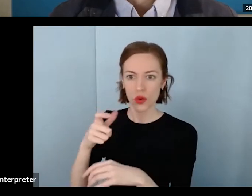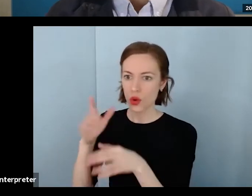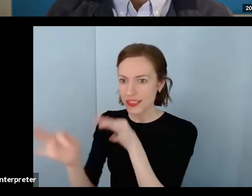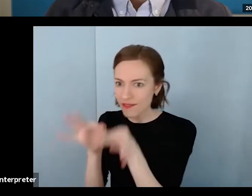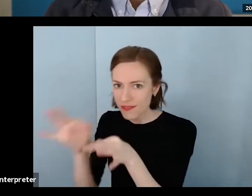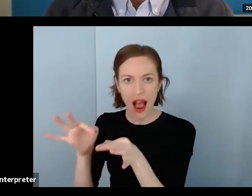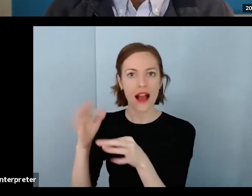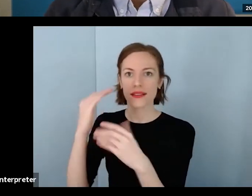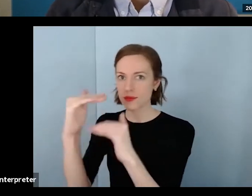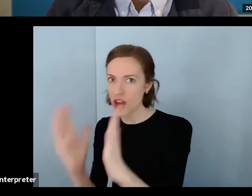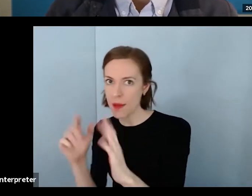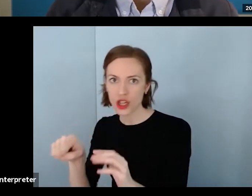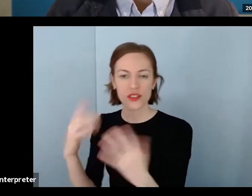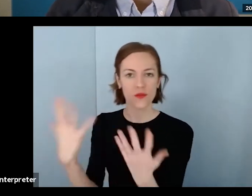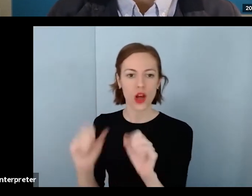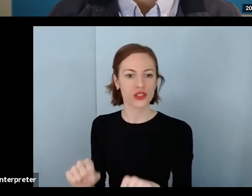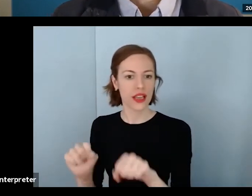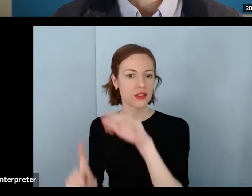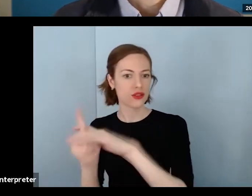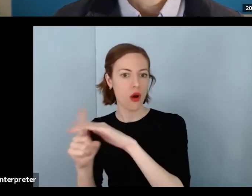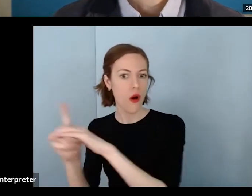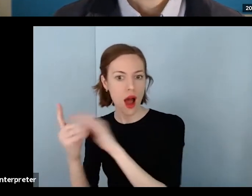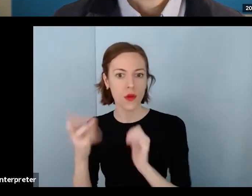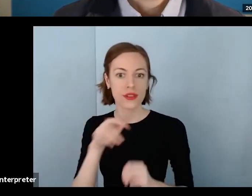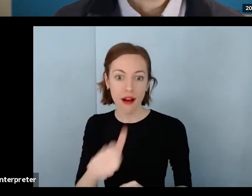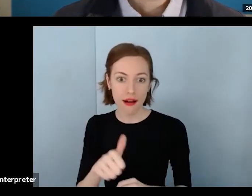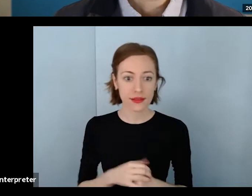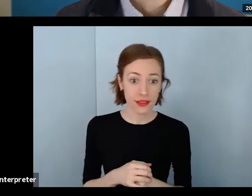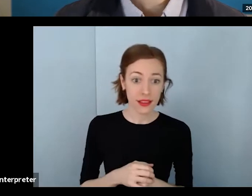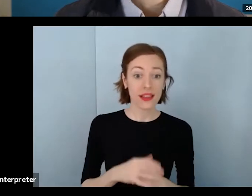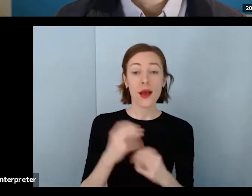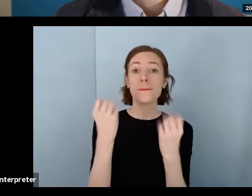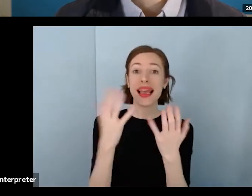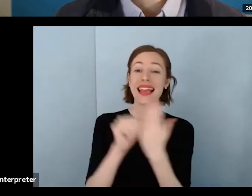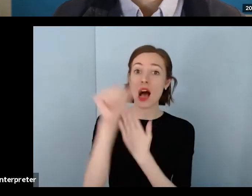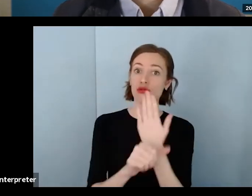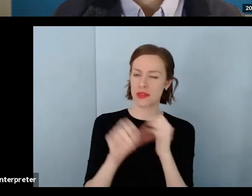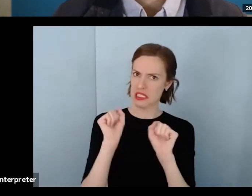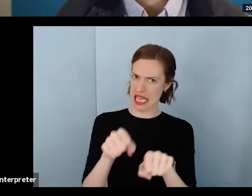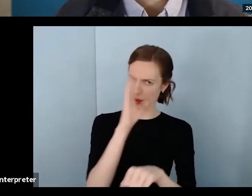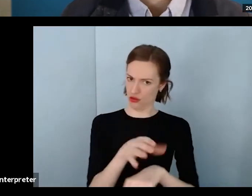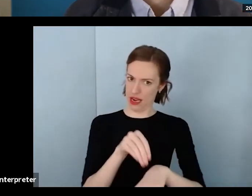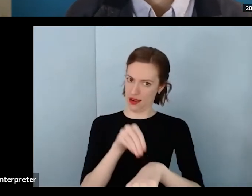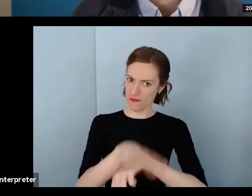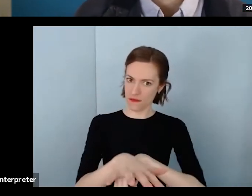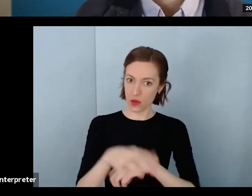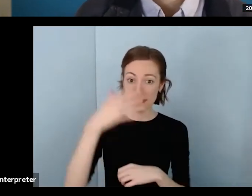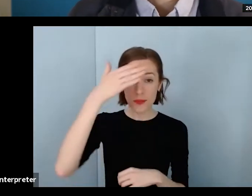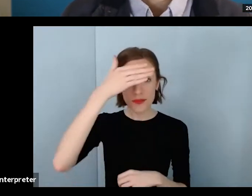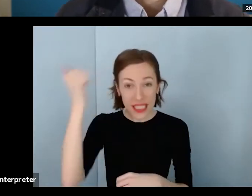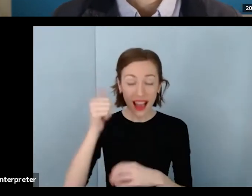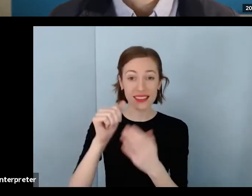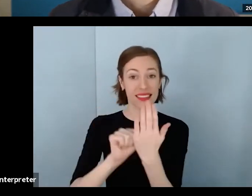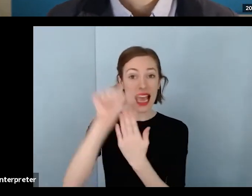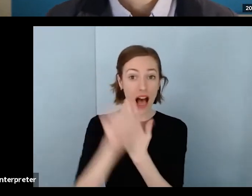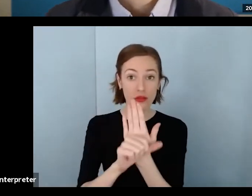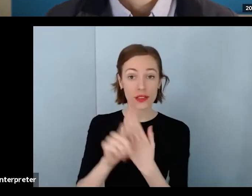Many algorithms are also designed to be indirectly influence. Since their function is to observe human behavior and react accordingly.